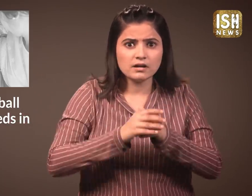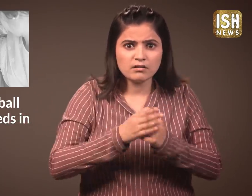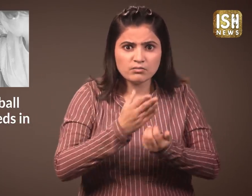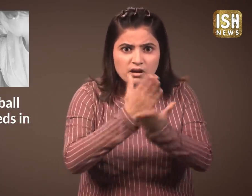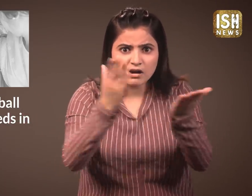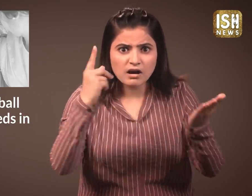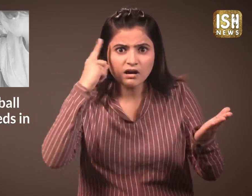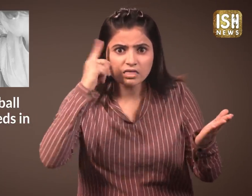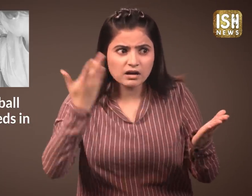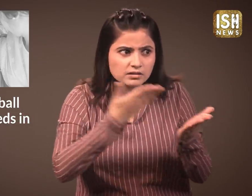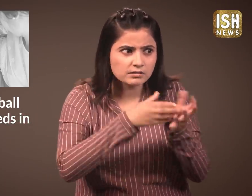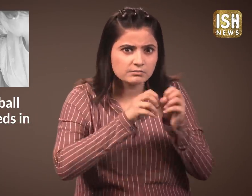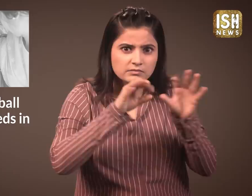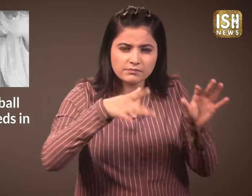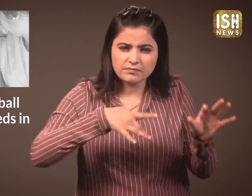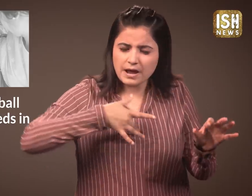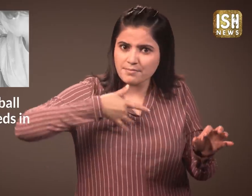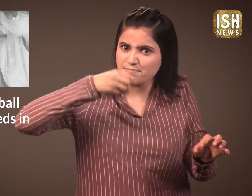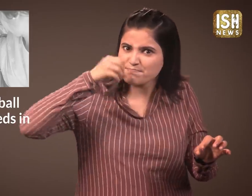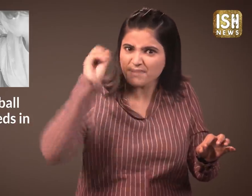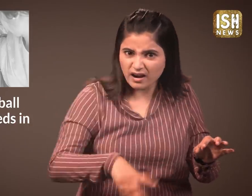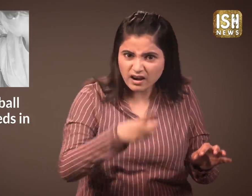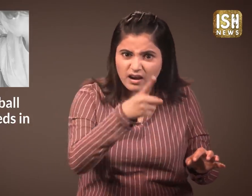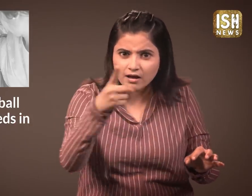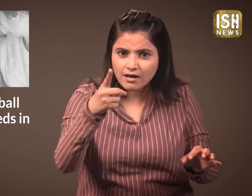You may think that this is a very bad.